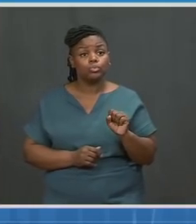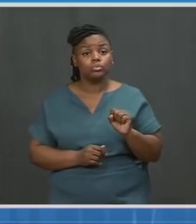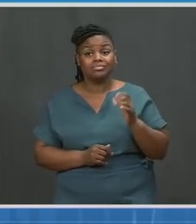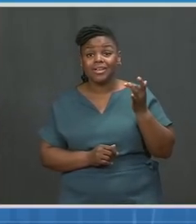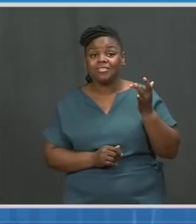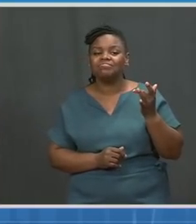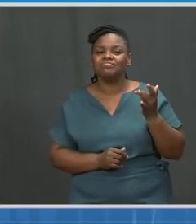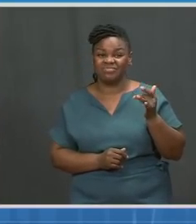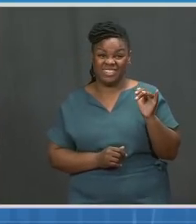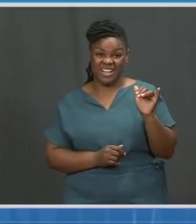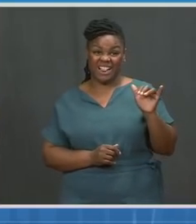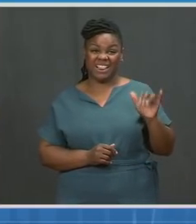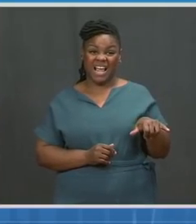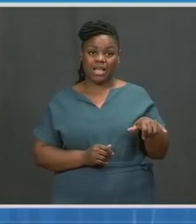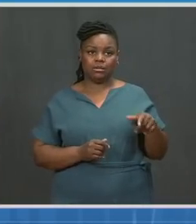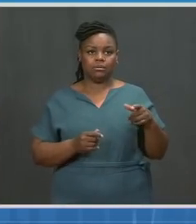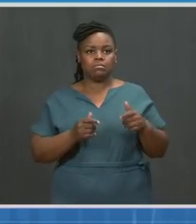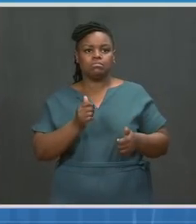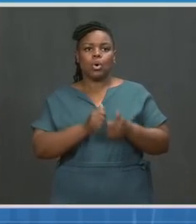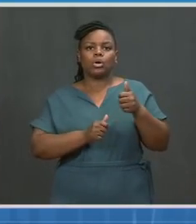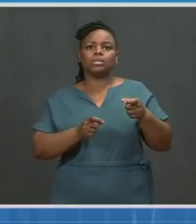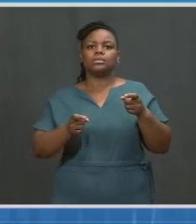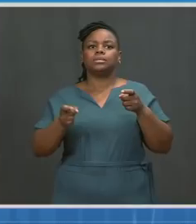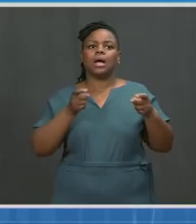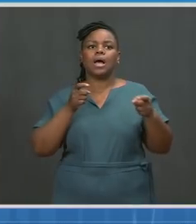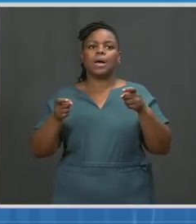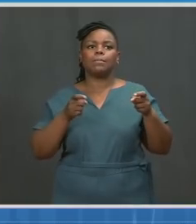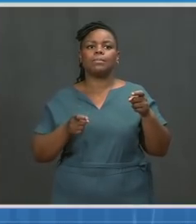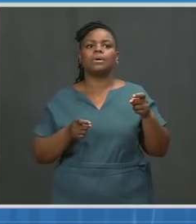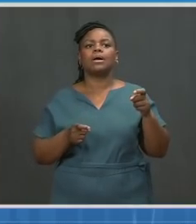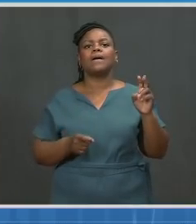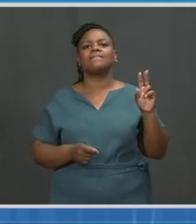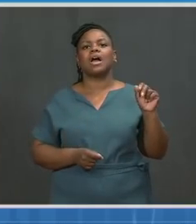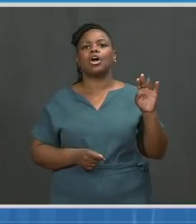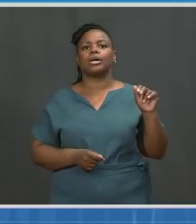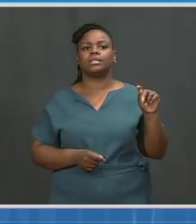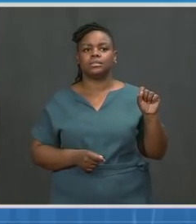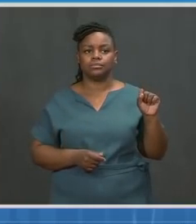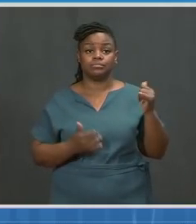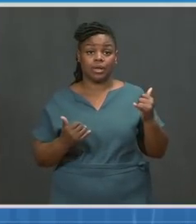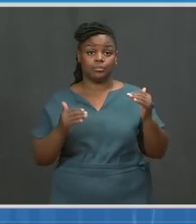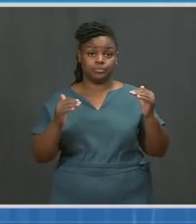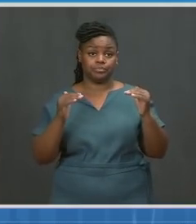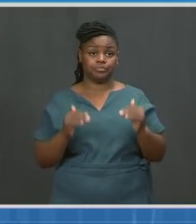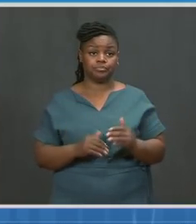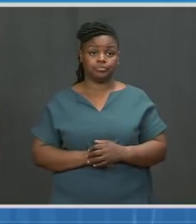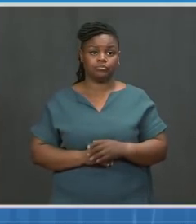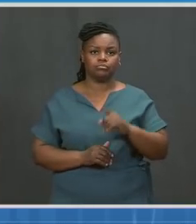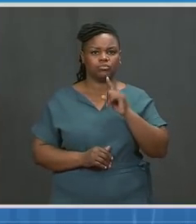Next slide. The next slide is the one that's the most problematic, the South African variant,